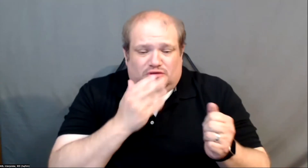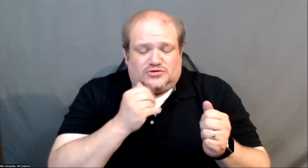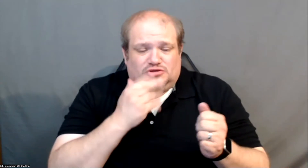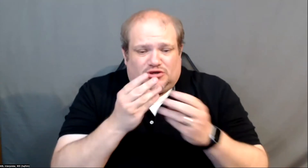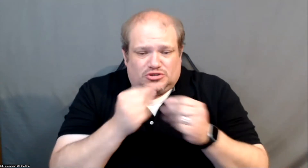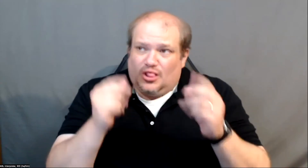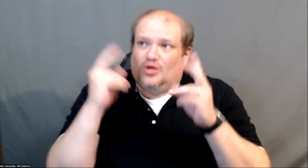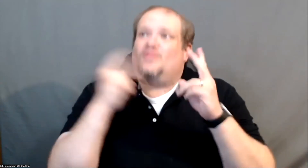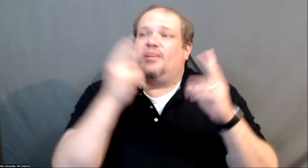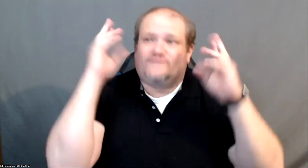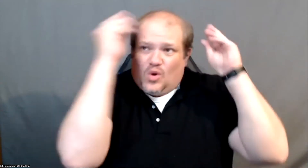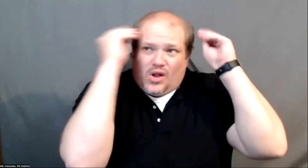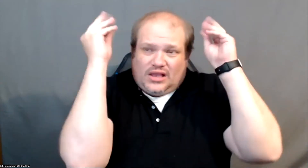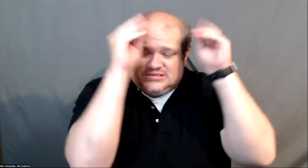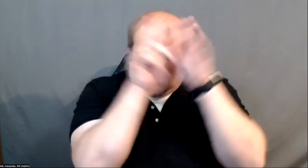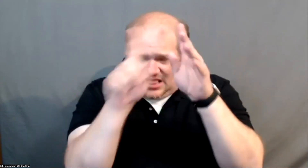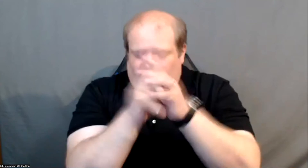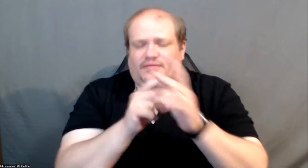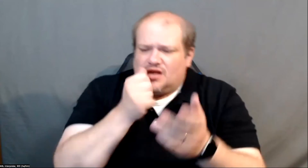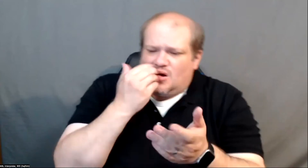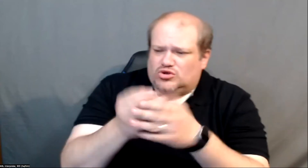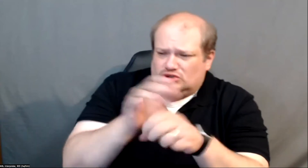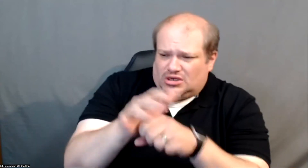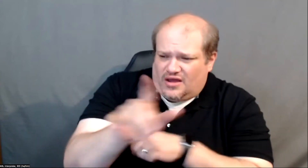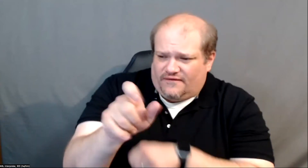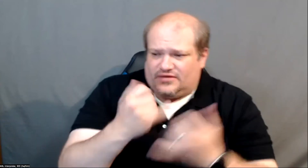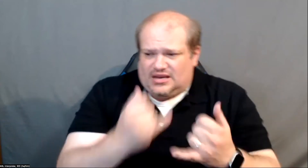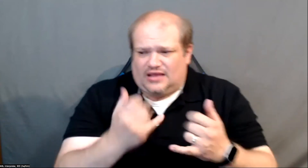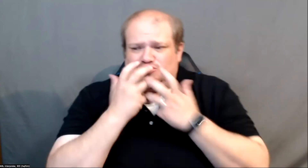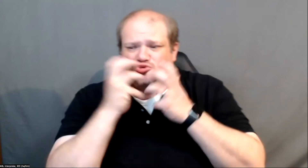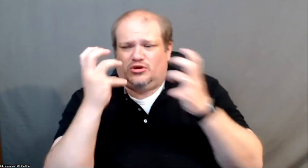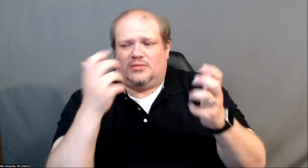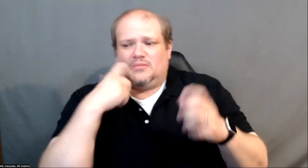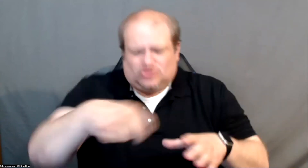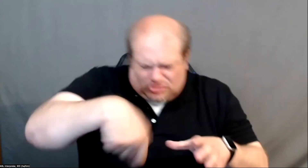your head manifesting: “You aren’t good enough”. And now you’re screaming as you stir. You topple the jar.